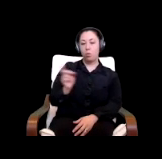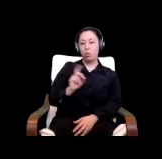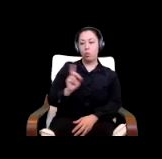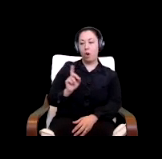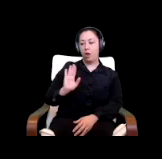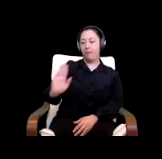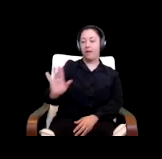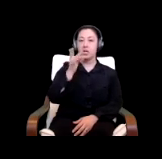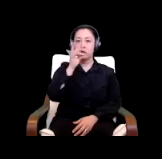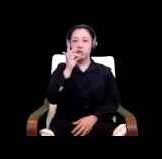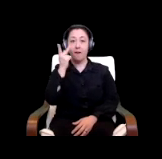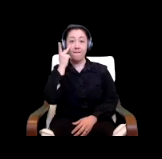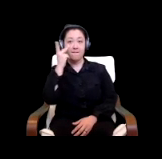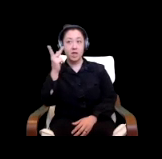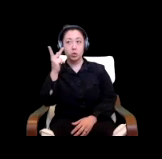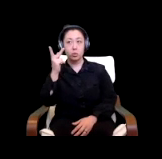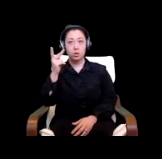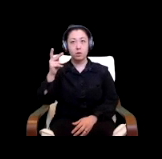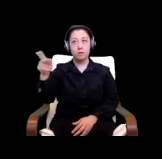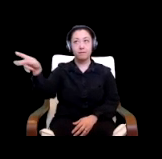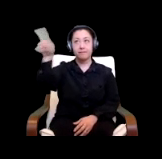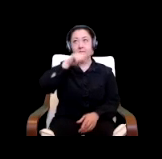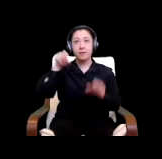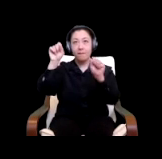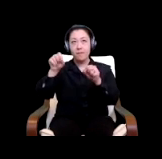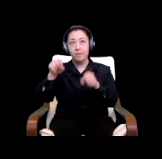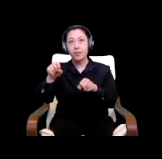should they be providing them with information.